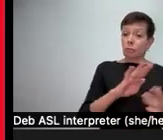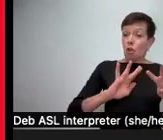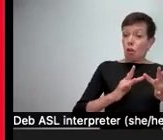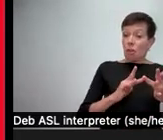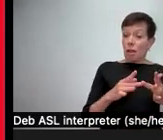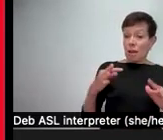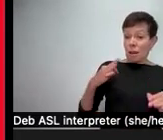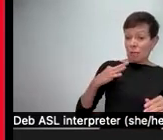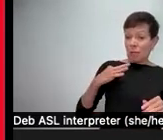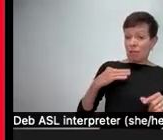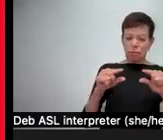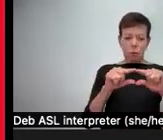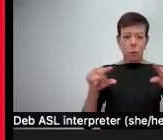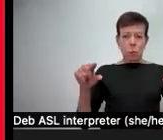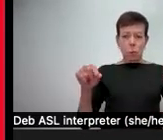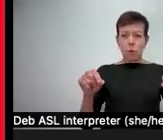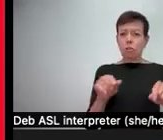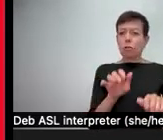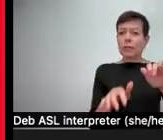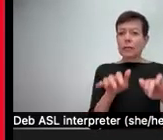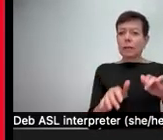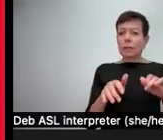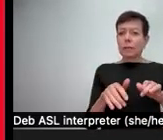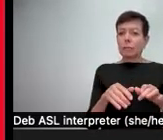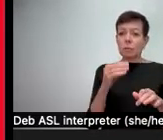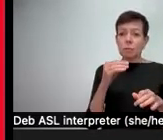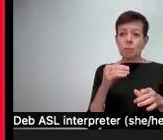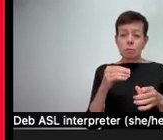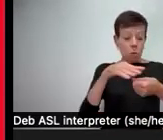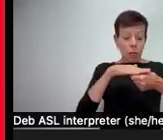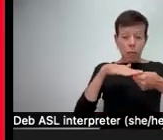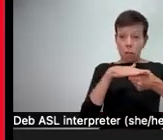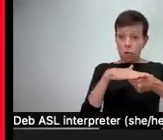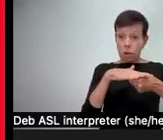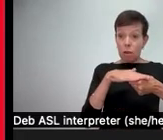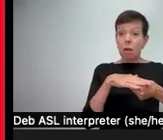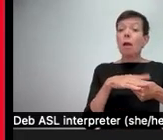to type in your neighbourhood and then we'll determine if it is on that list of,